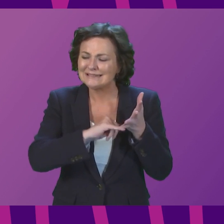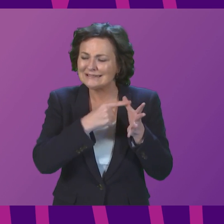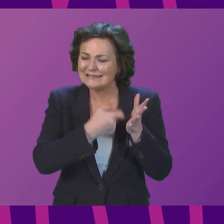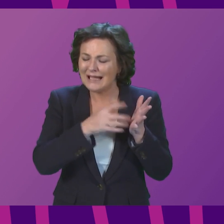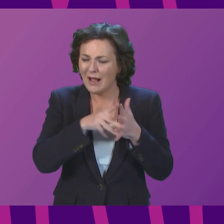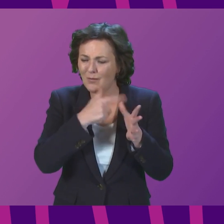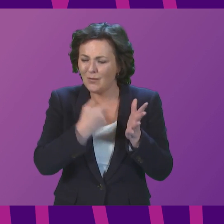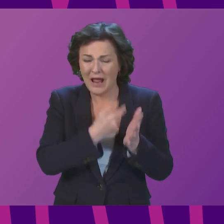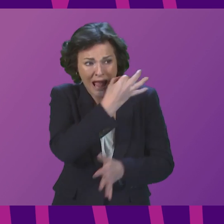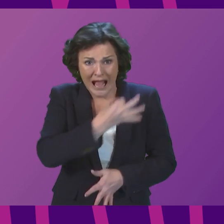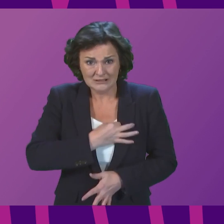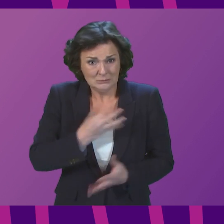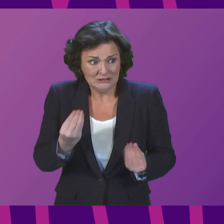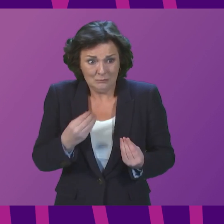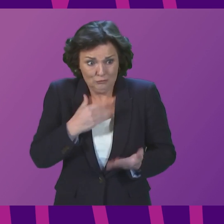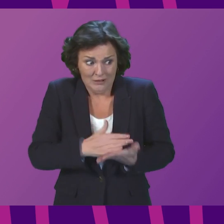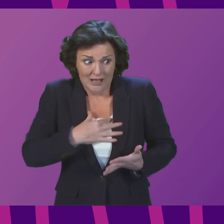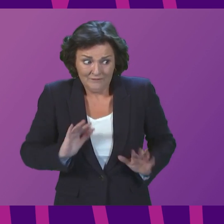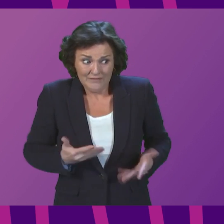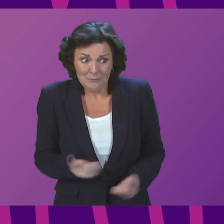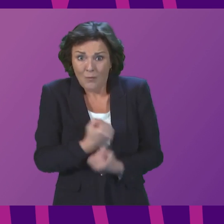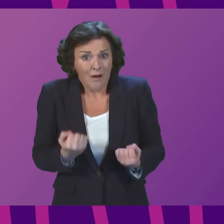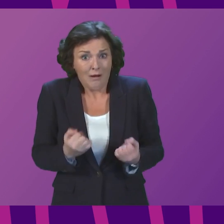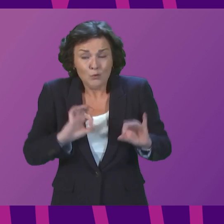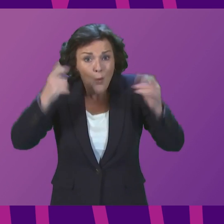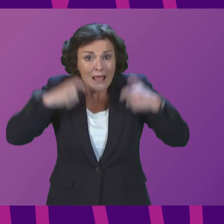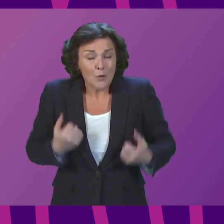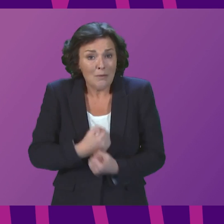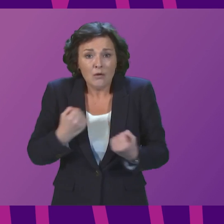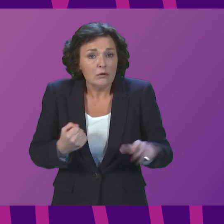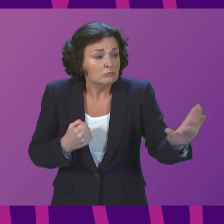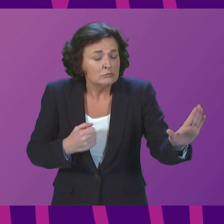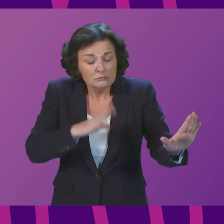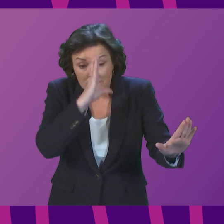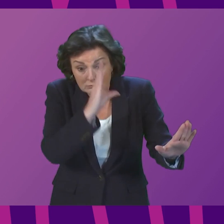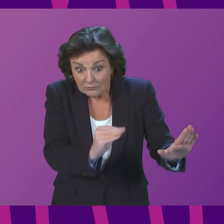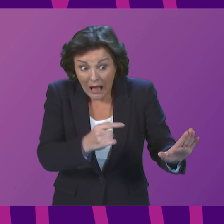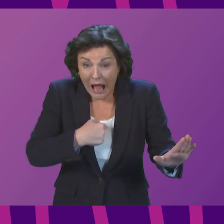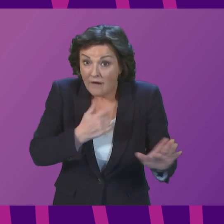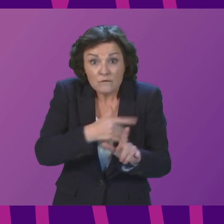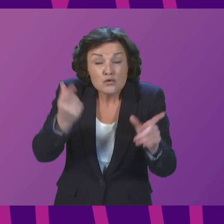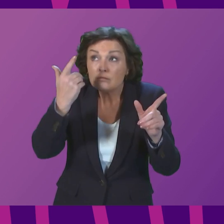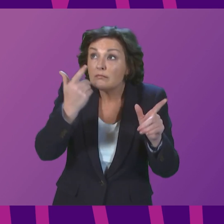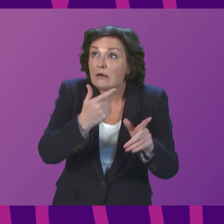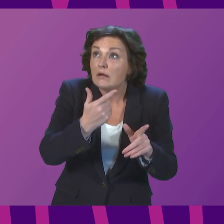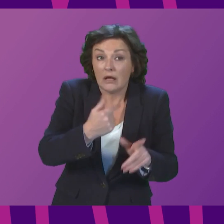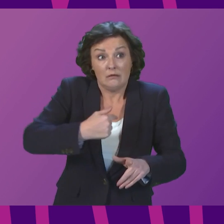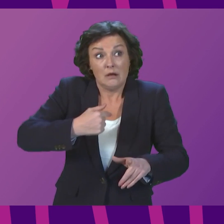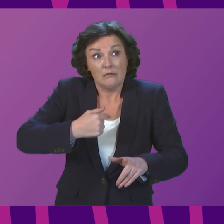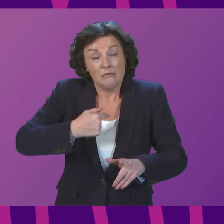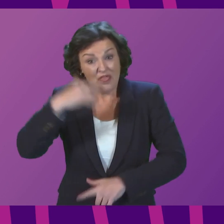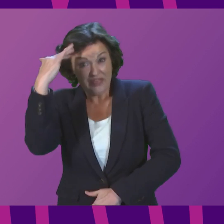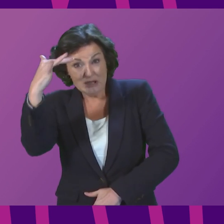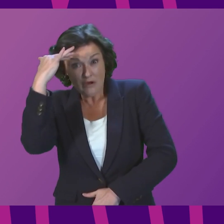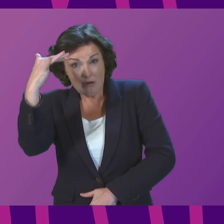power to do, but I have no ideological objection to companies whose profits are rising—whether